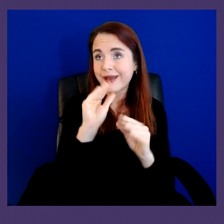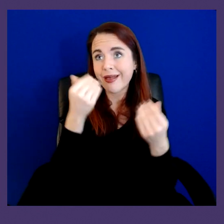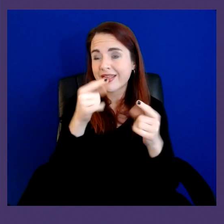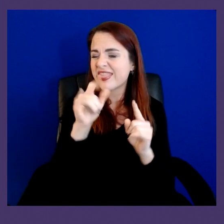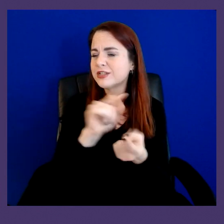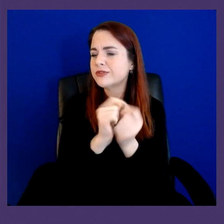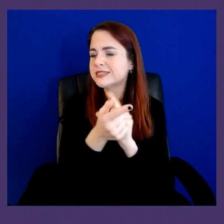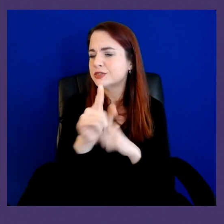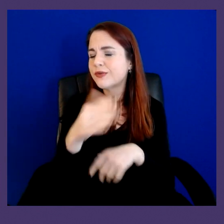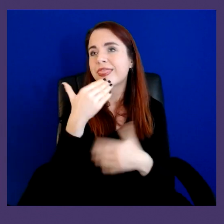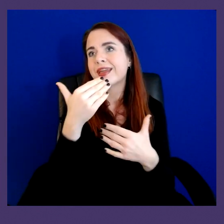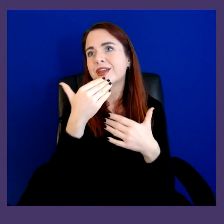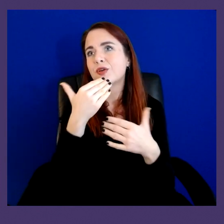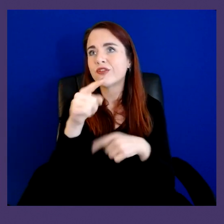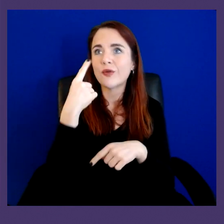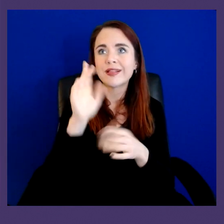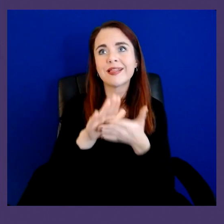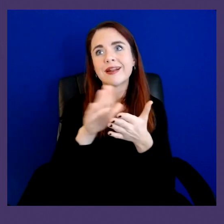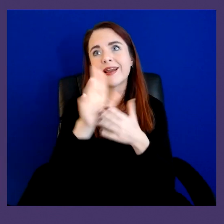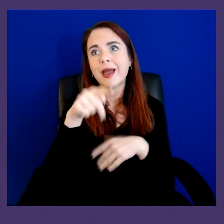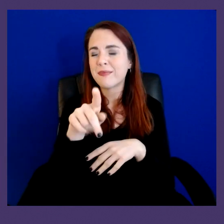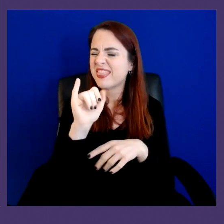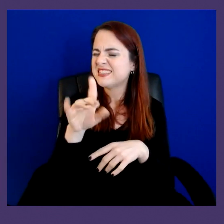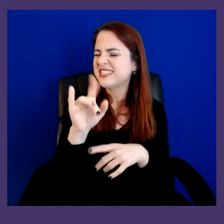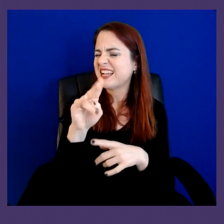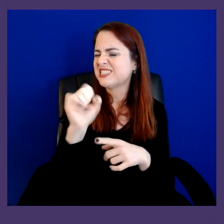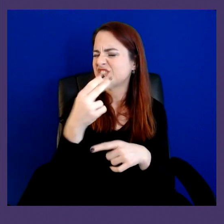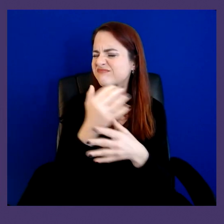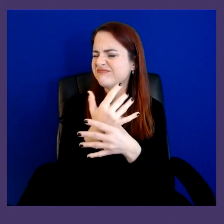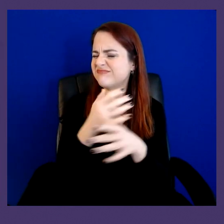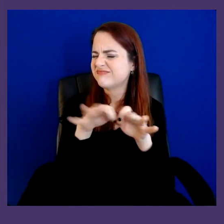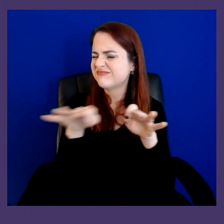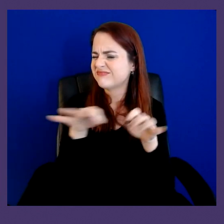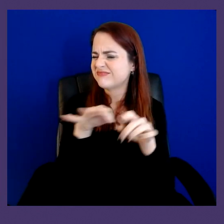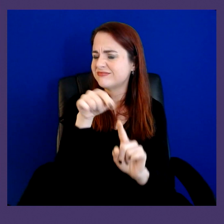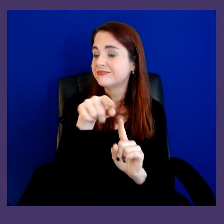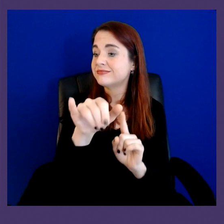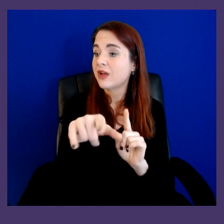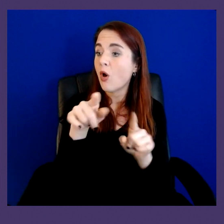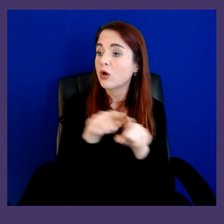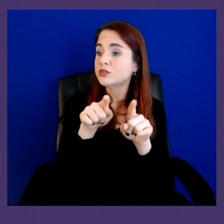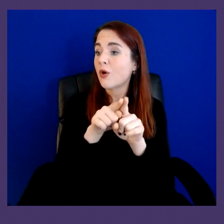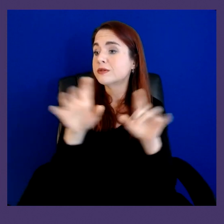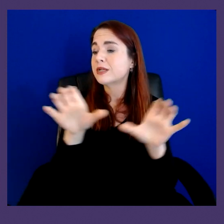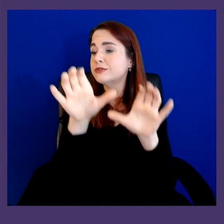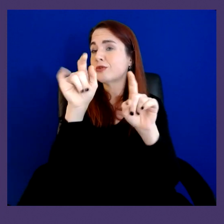up (smiley face)" in Danish. There's also a woven heart declaration hanging on the wall. The scene seems to be set up for imaginative play.